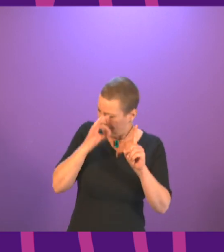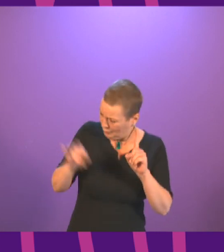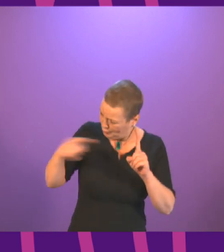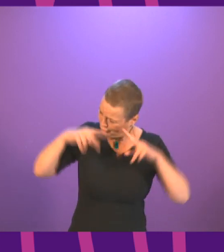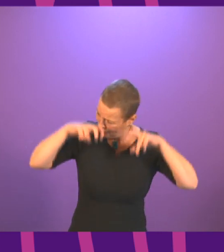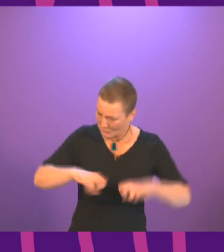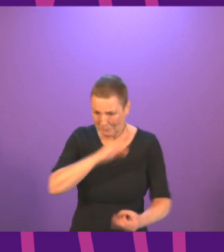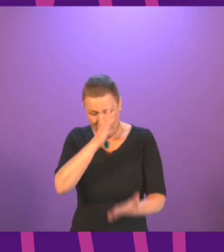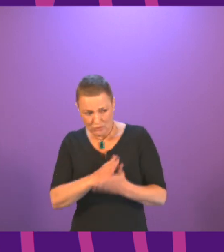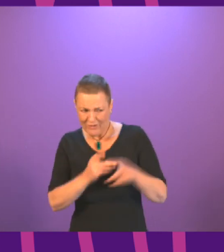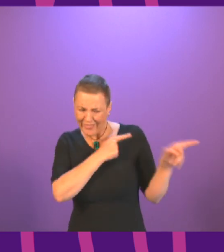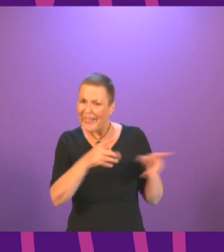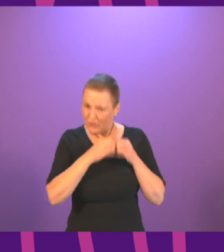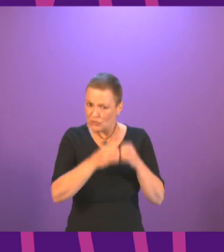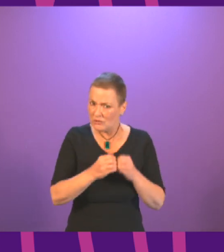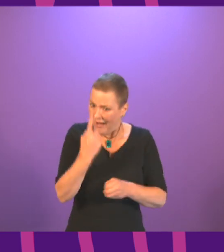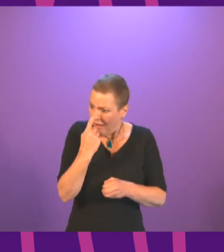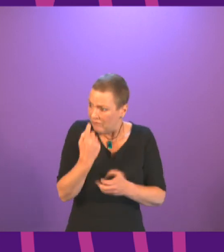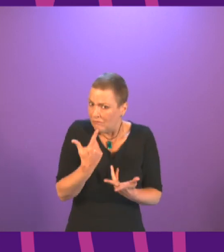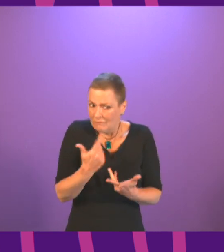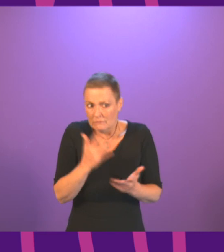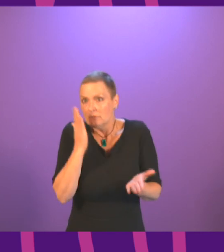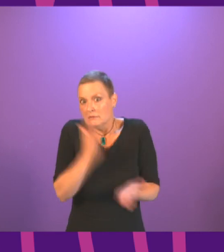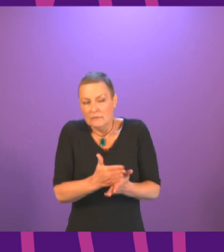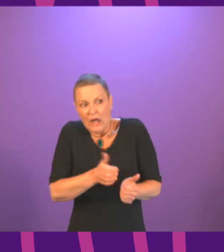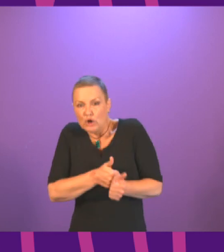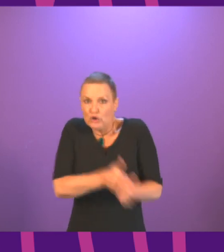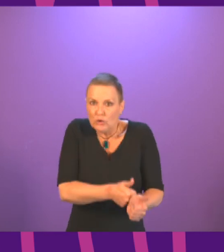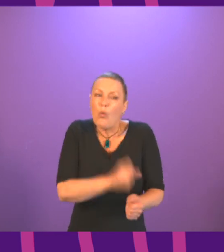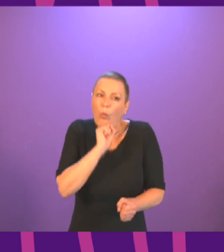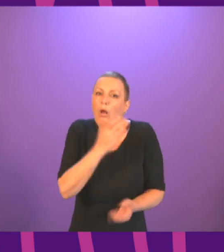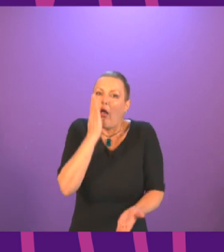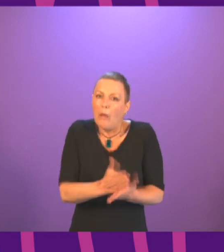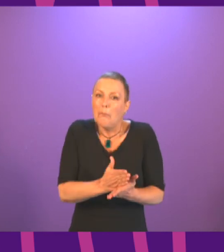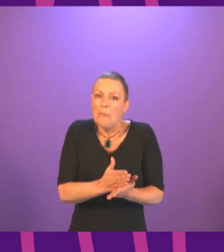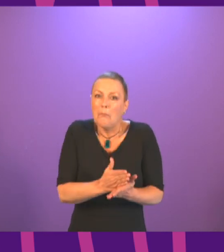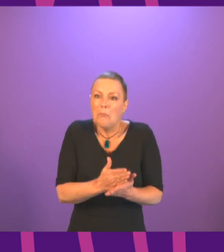have the necessary insurance, which has already been given to university nursing courses?